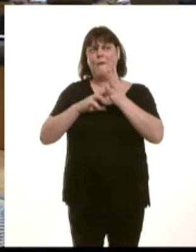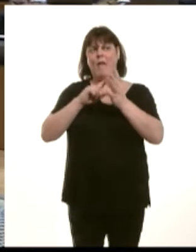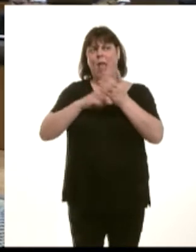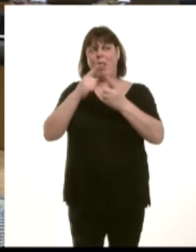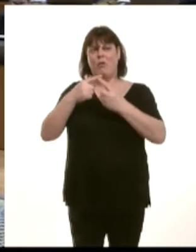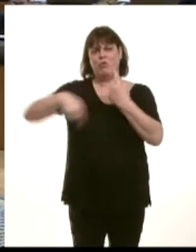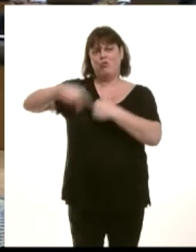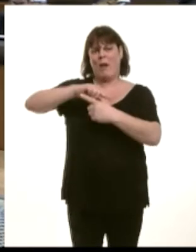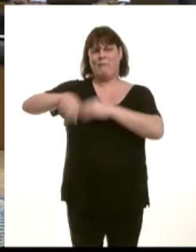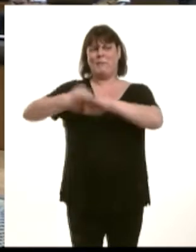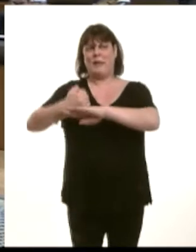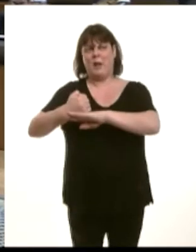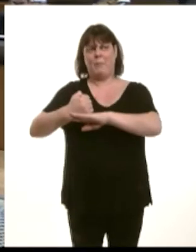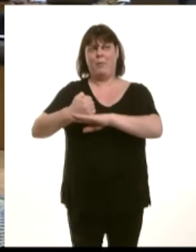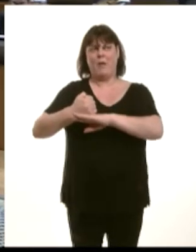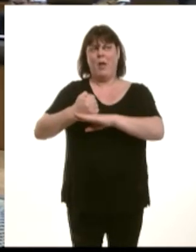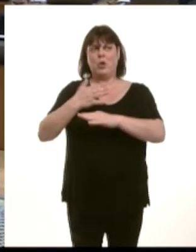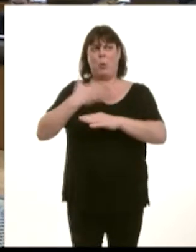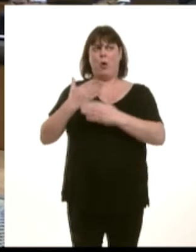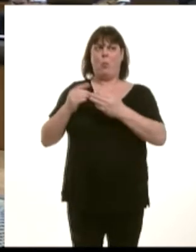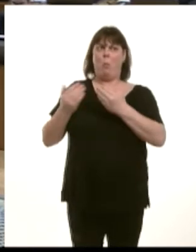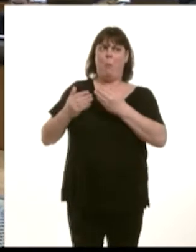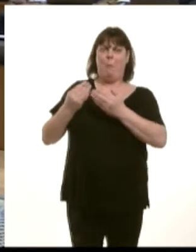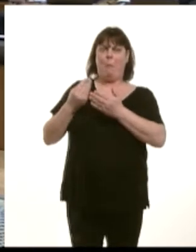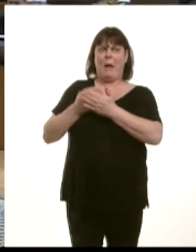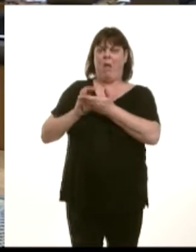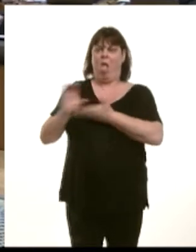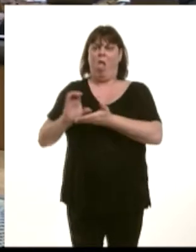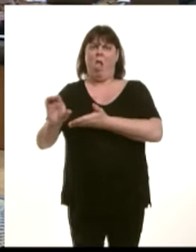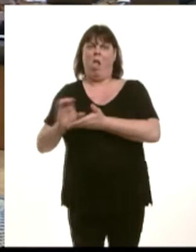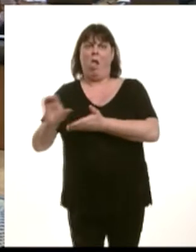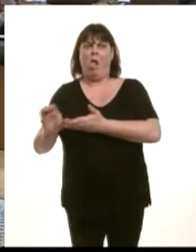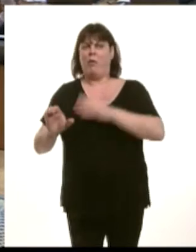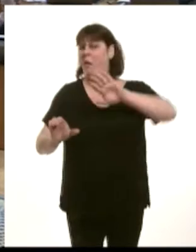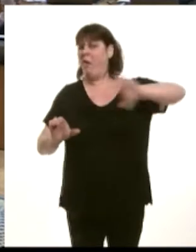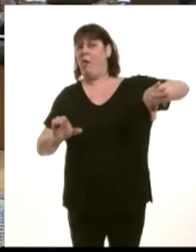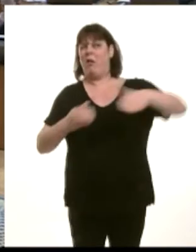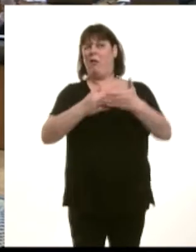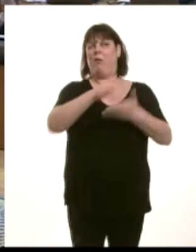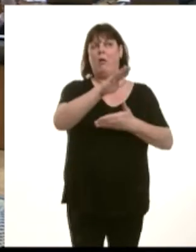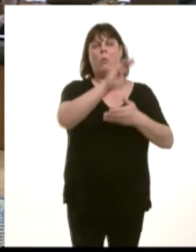Carwyn Jones: There is no question of investment in one part of Wales crowding out investment in another.